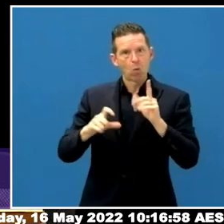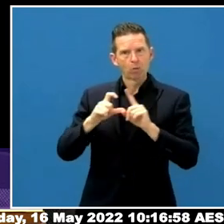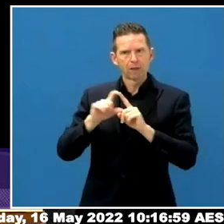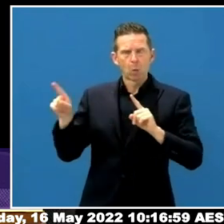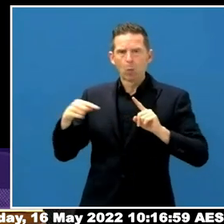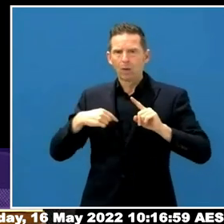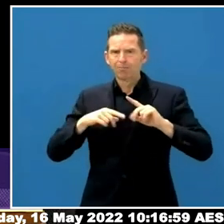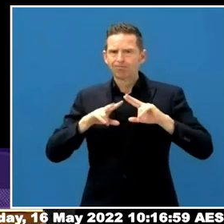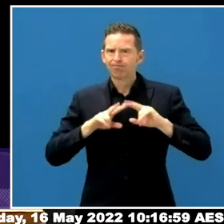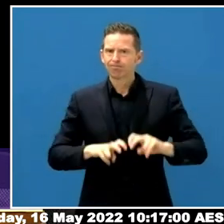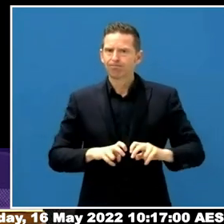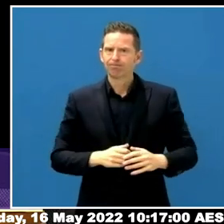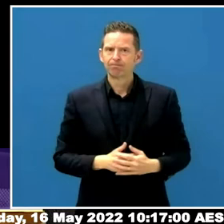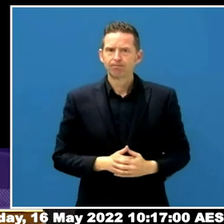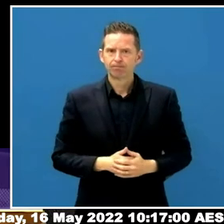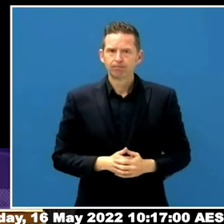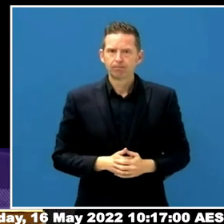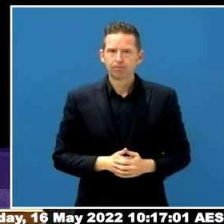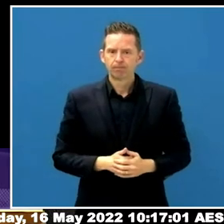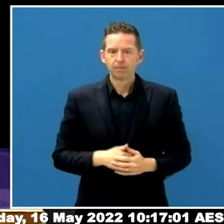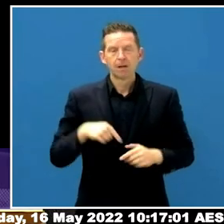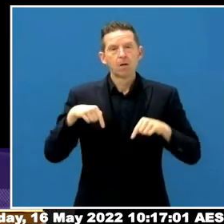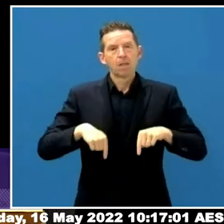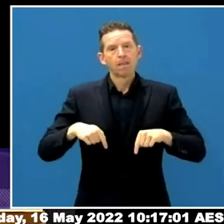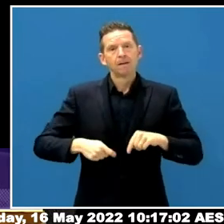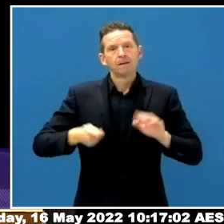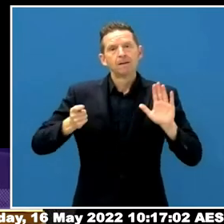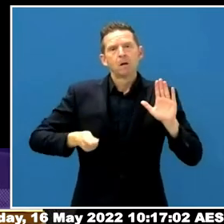This hearing will also have some differences from the three previous service provider